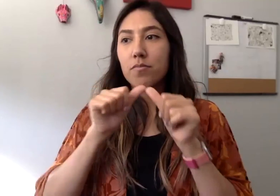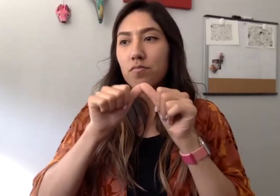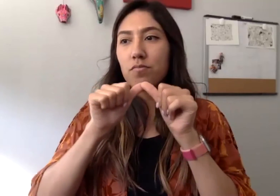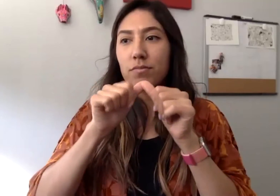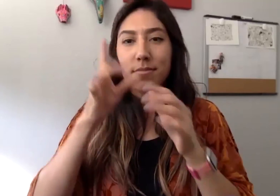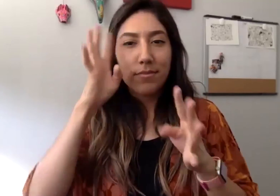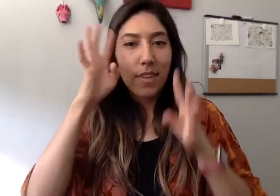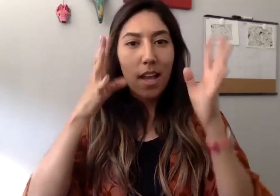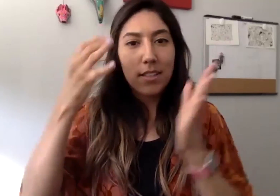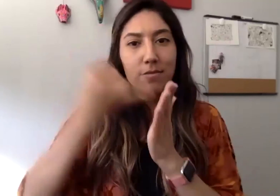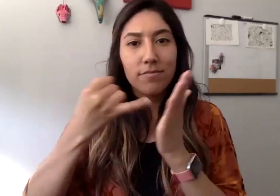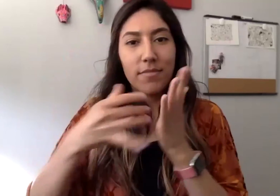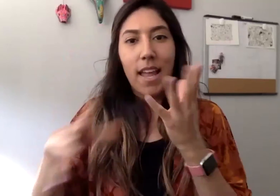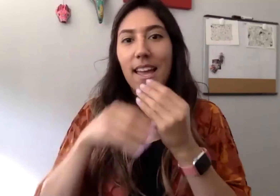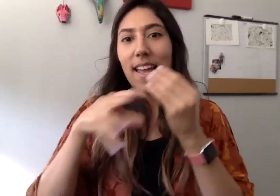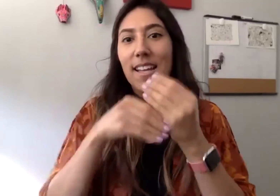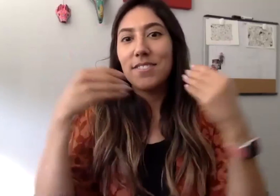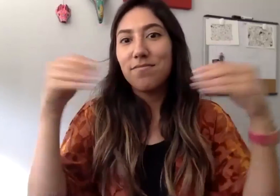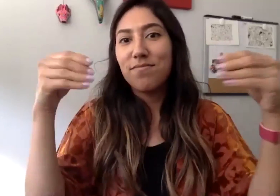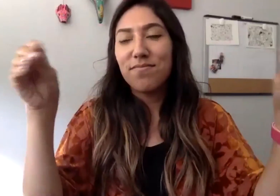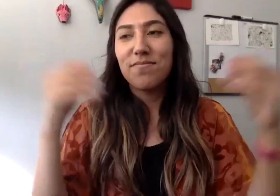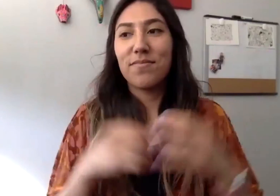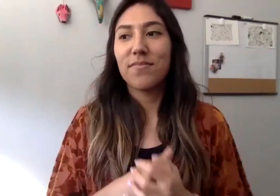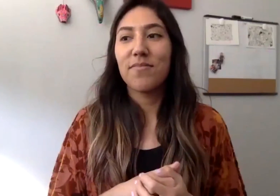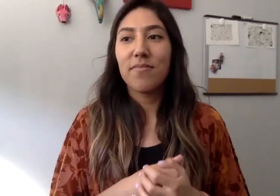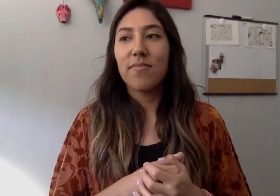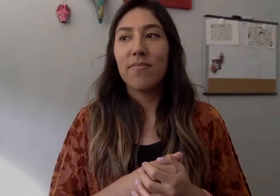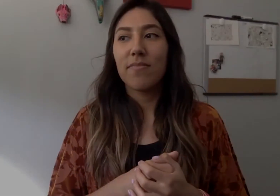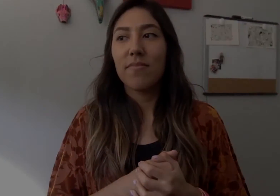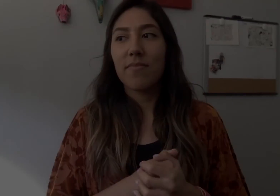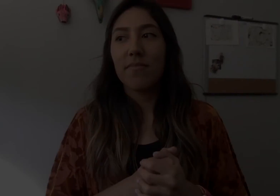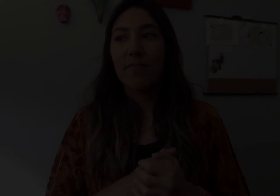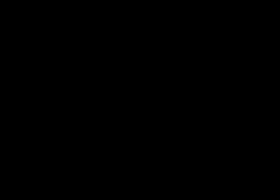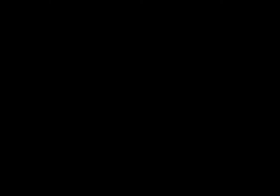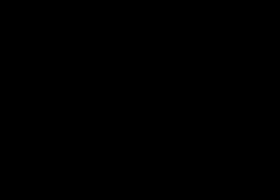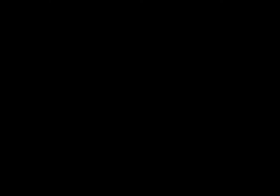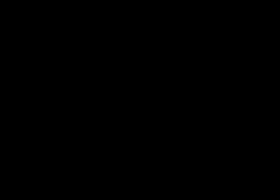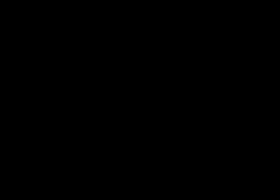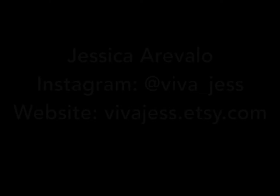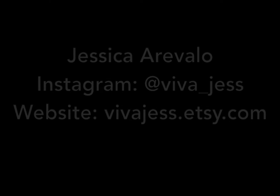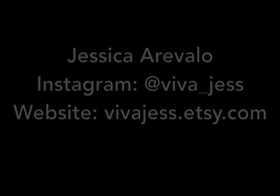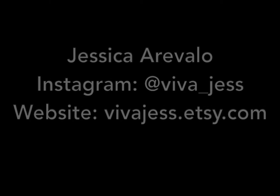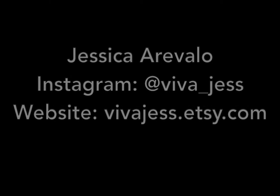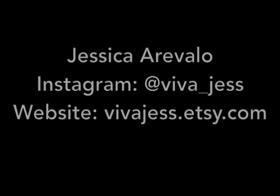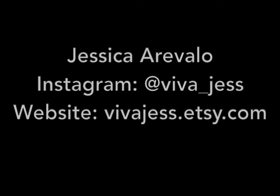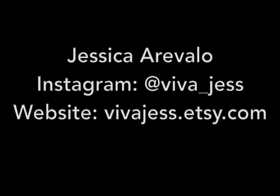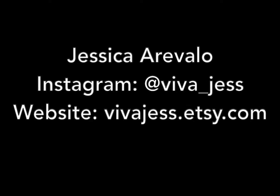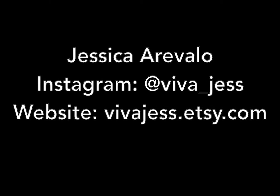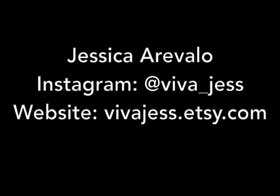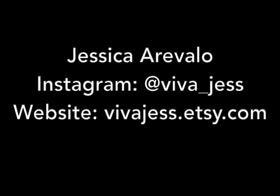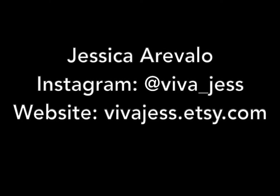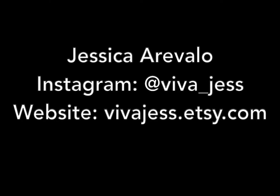adding to my collection.